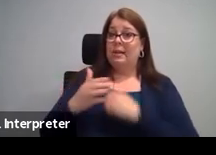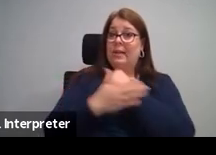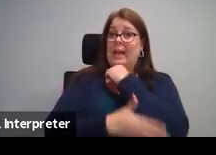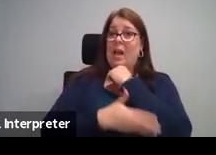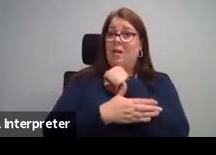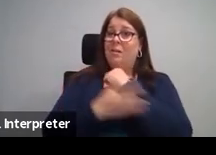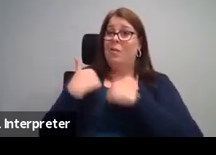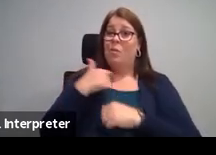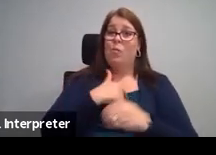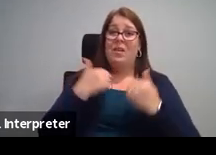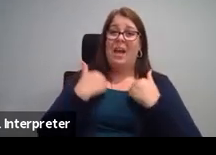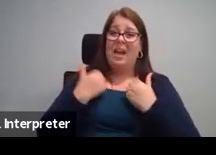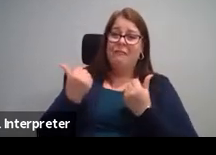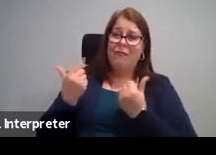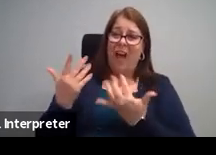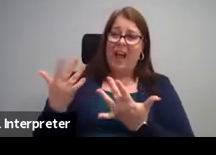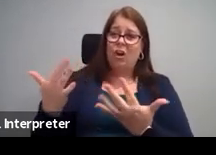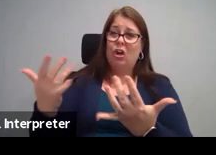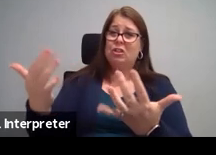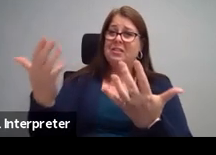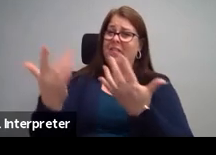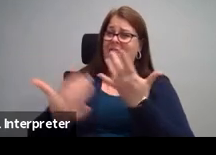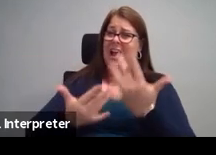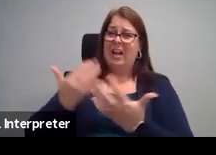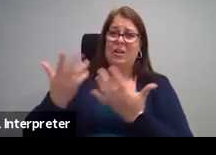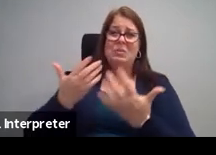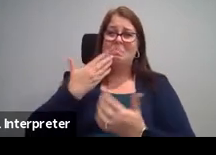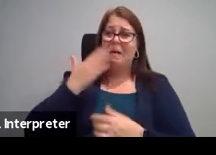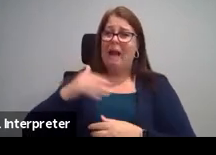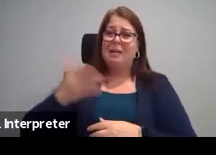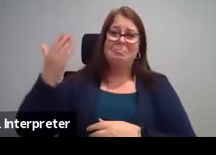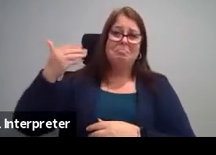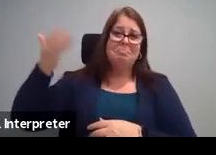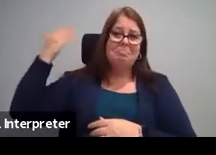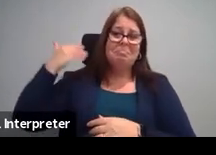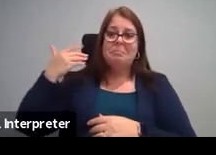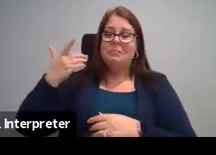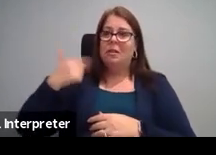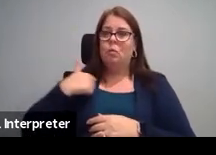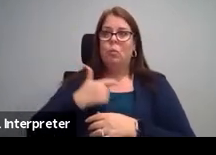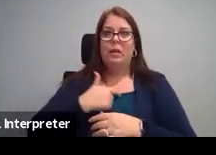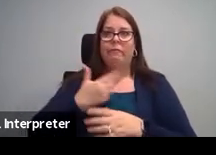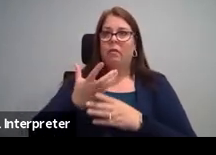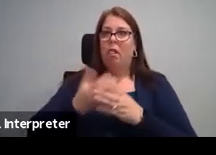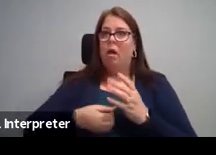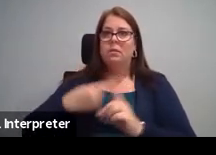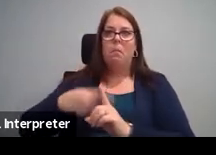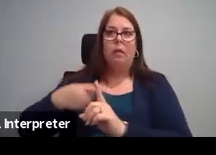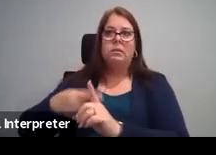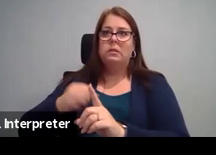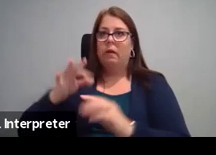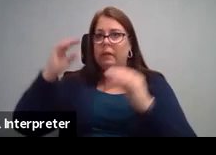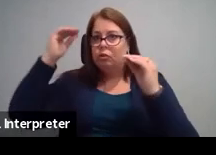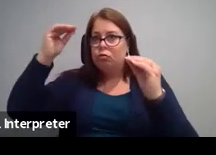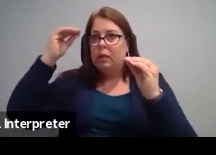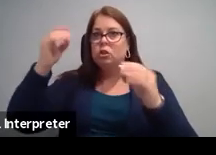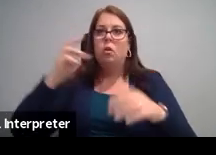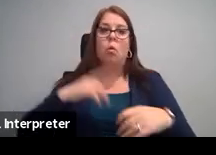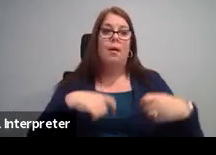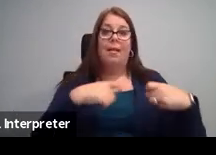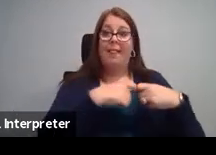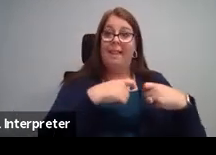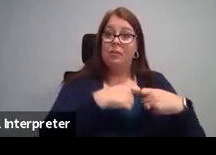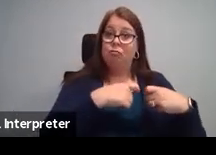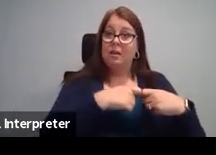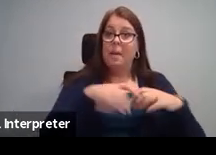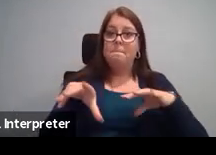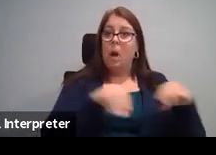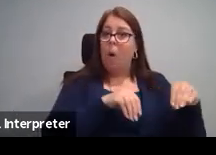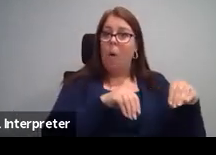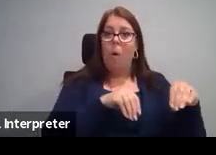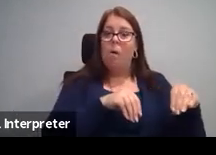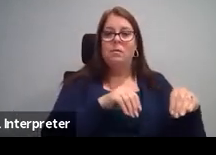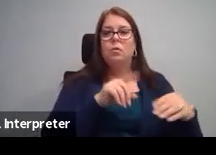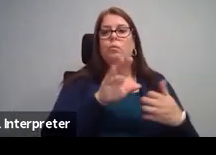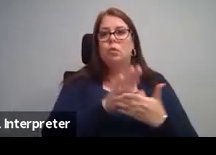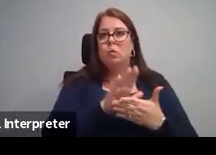Laurie Arnold: Thomas fire and some of our other fires. We also, you know, we've had these electrical you know power days where we have not had power so school has been canceled, but this is going to be